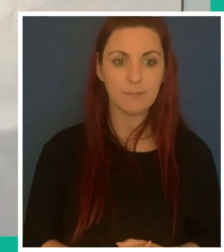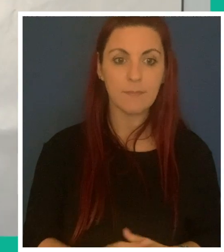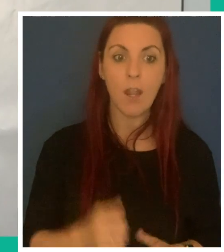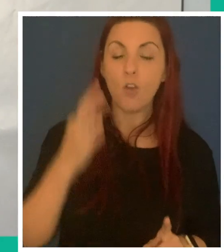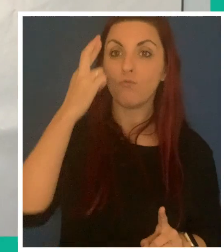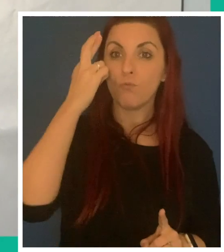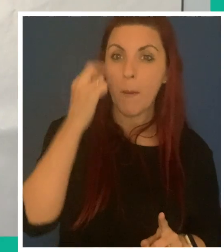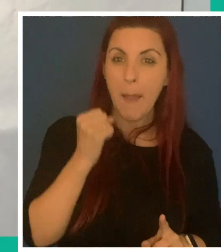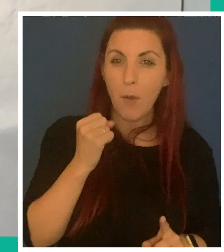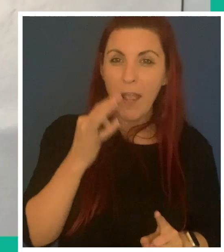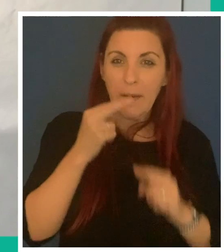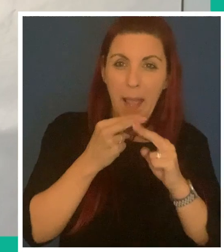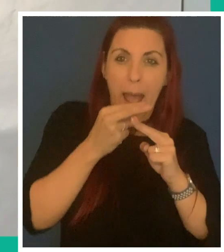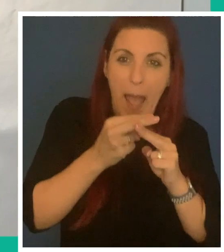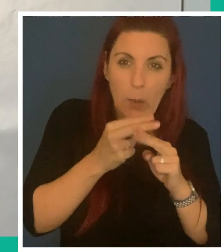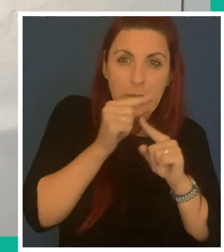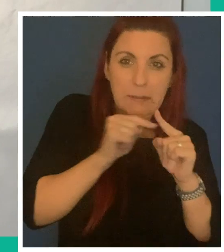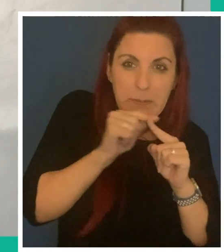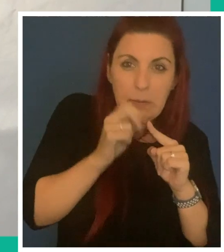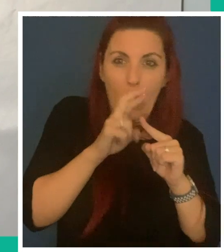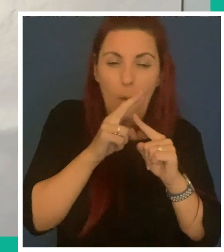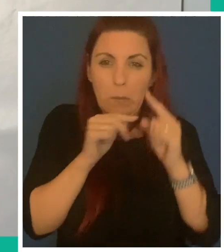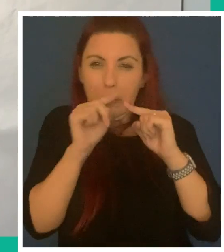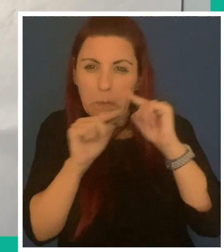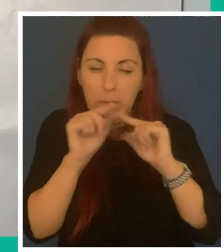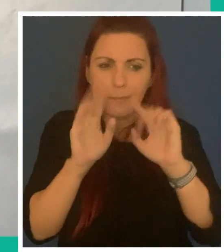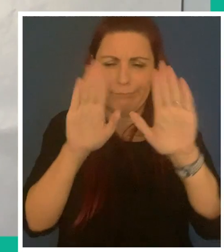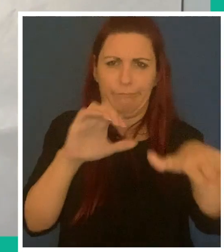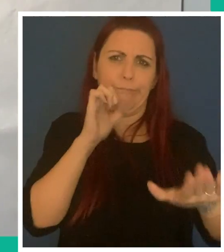going over the lines or if your circles or egg shapes aren't correct don't worry, it